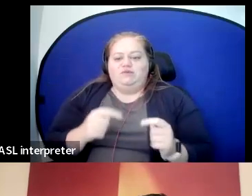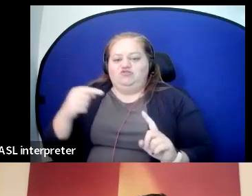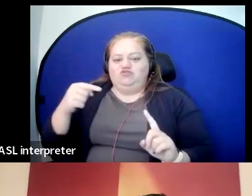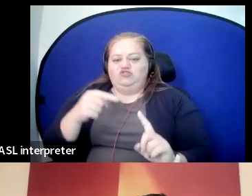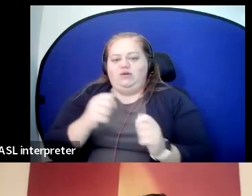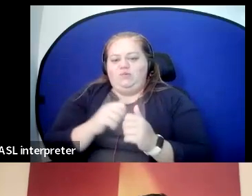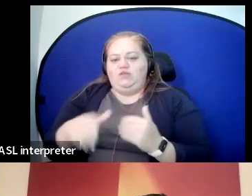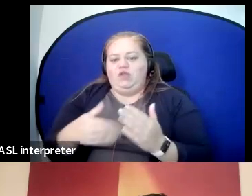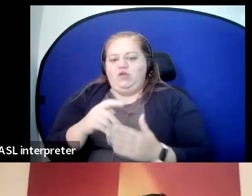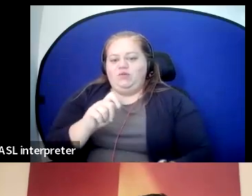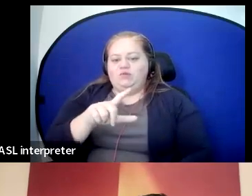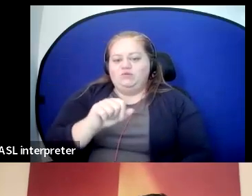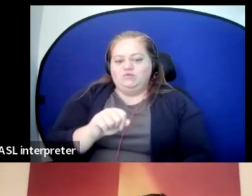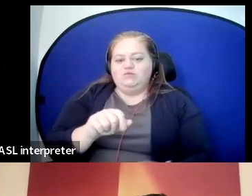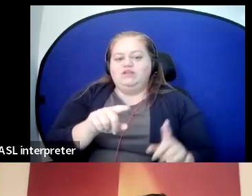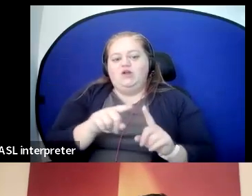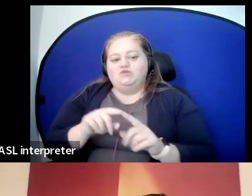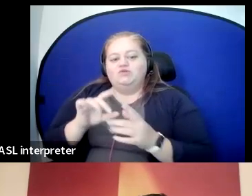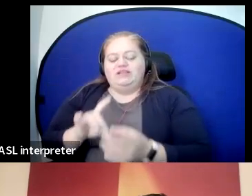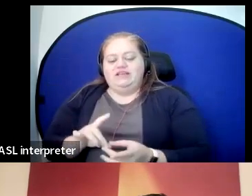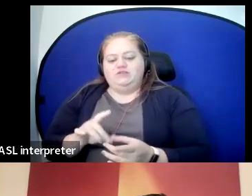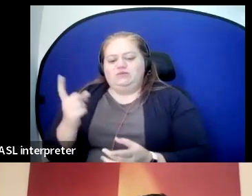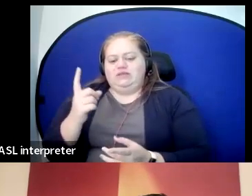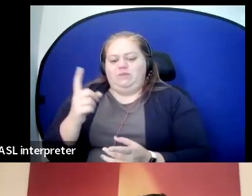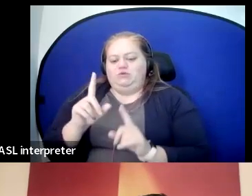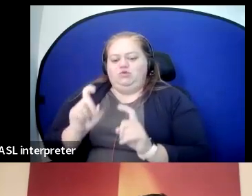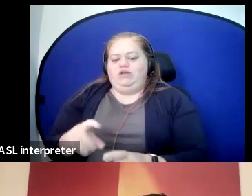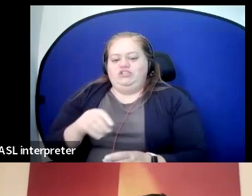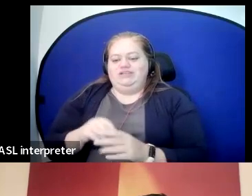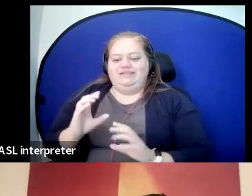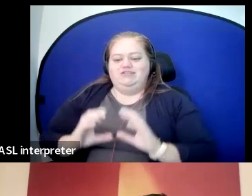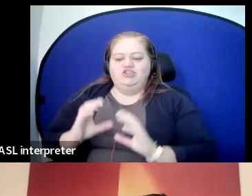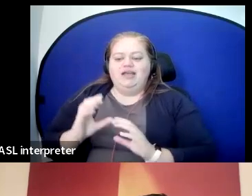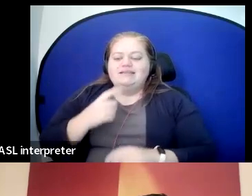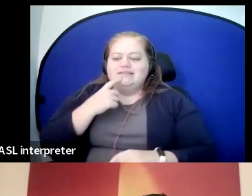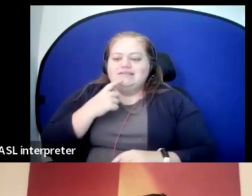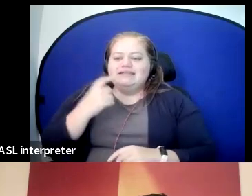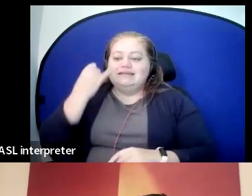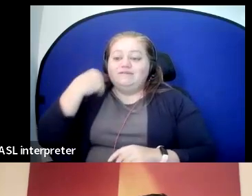It also relates a little bit to Jonathan's question in the Q&A about whether we can test or prove